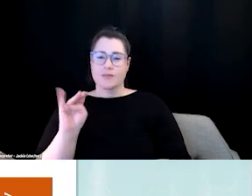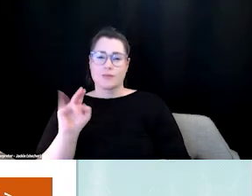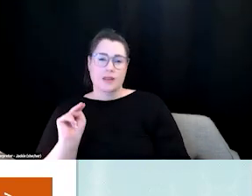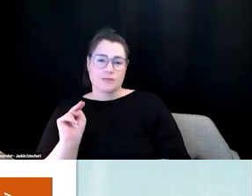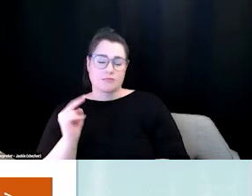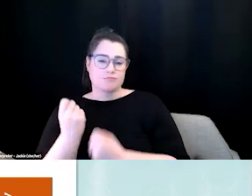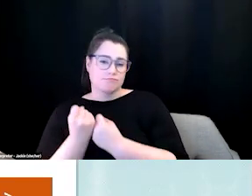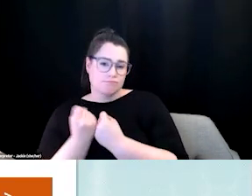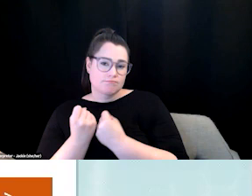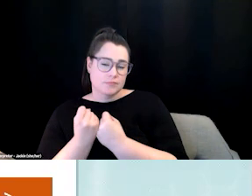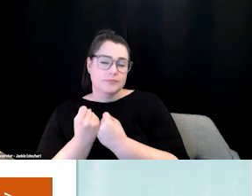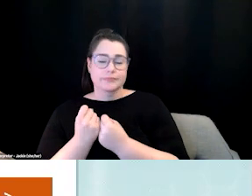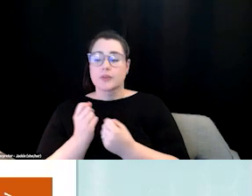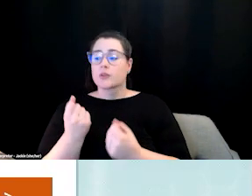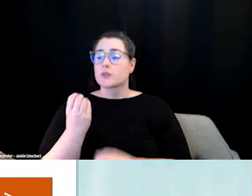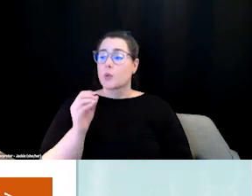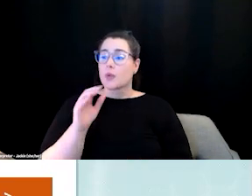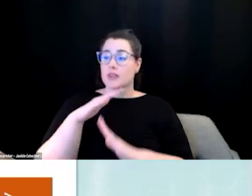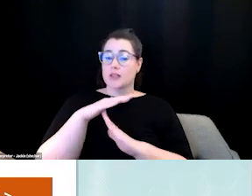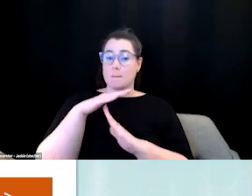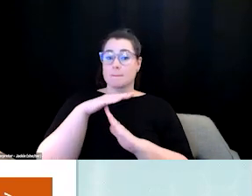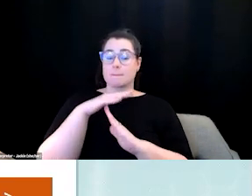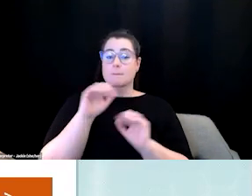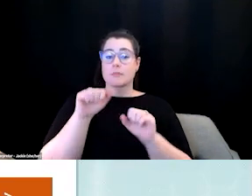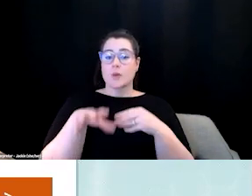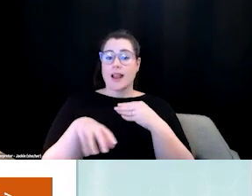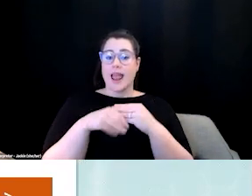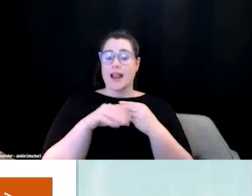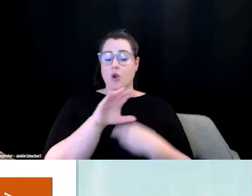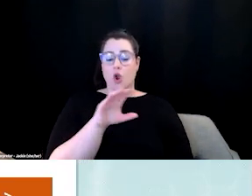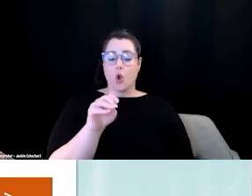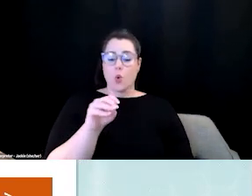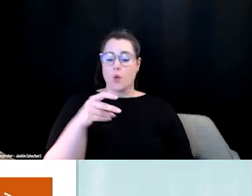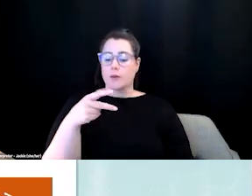So here, at the top, you can add co-PIs or other senior personnel.